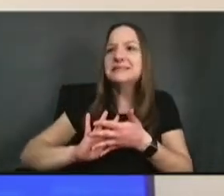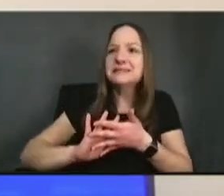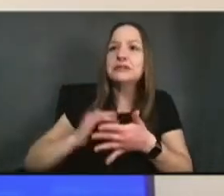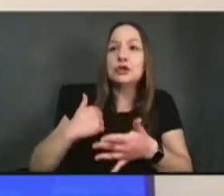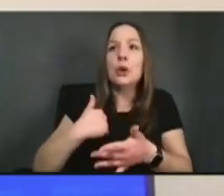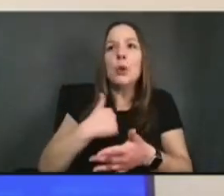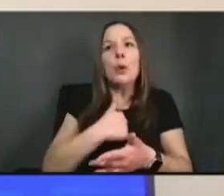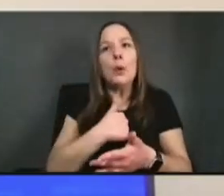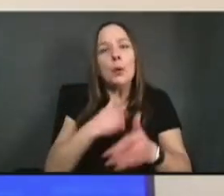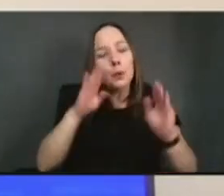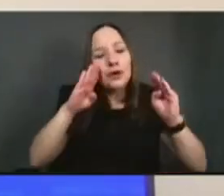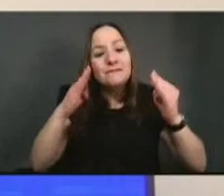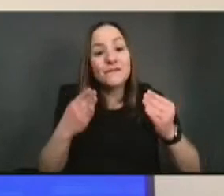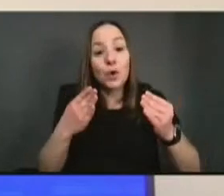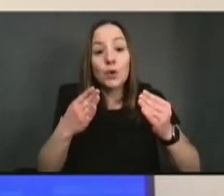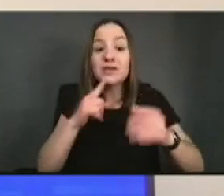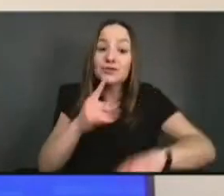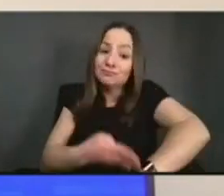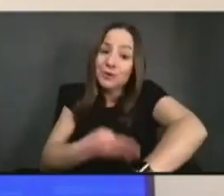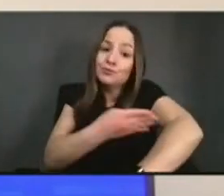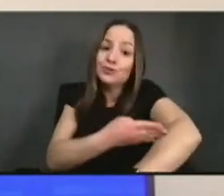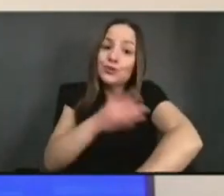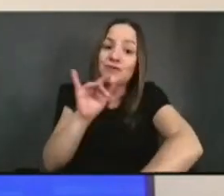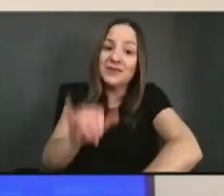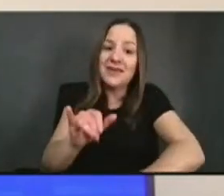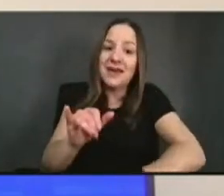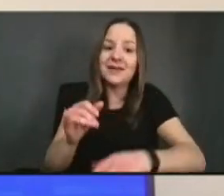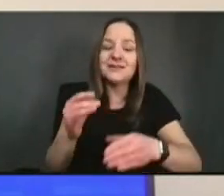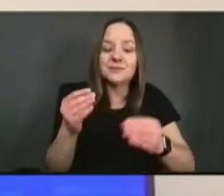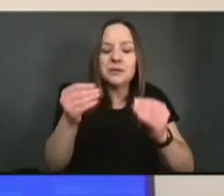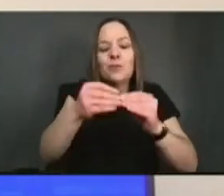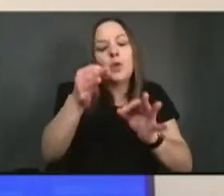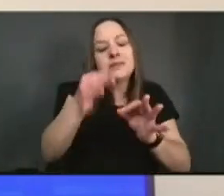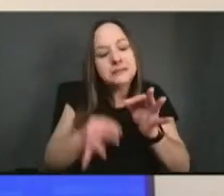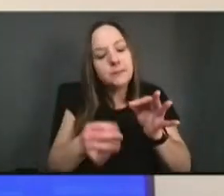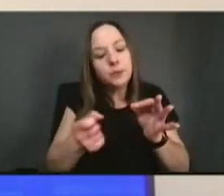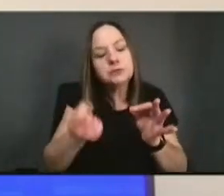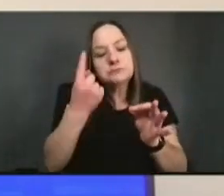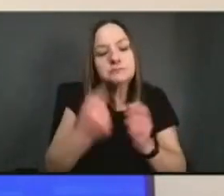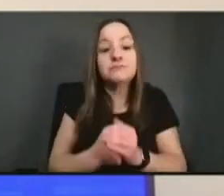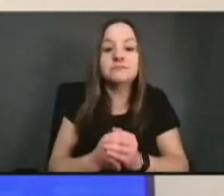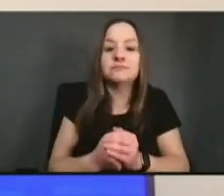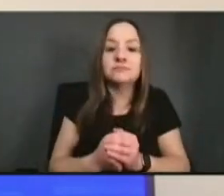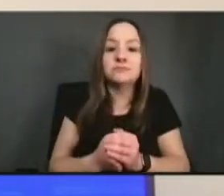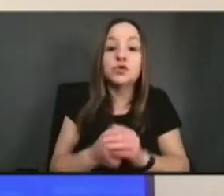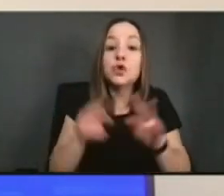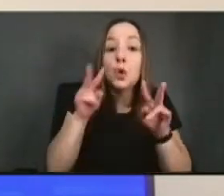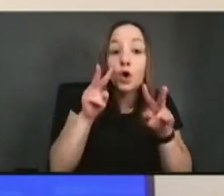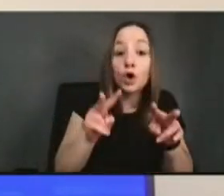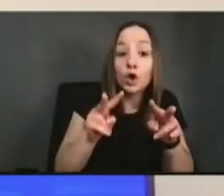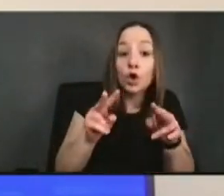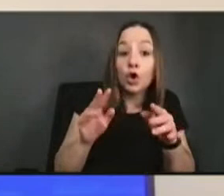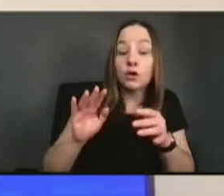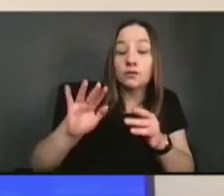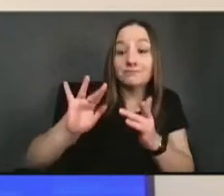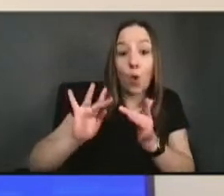Sometimes it's hard to explain, and we're working to make that as simple as possible. So please